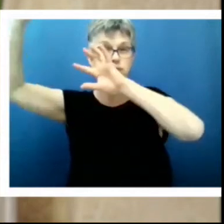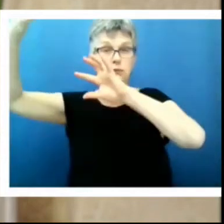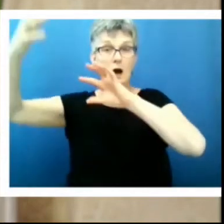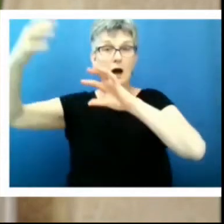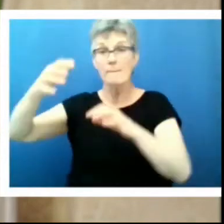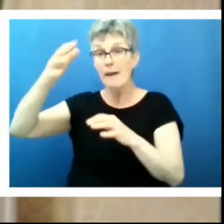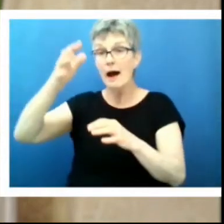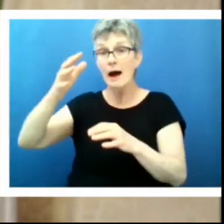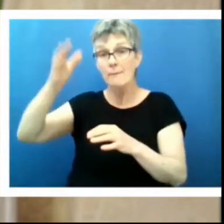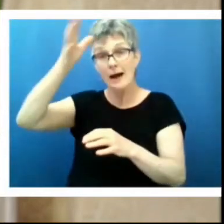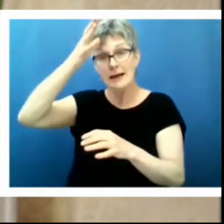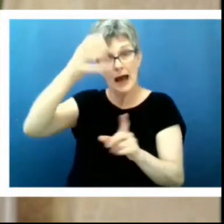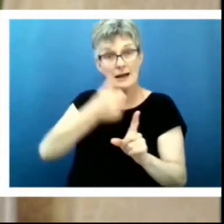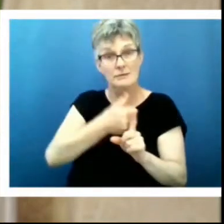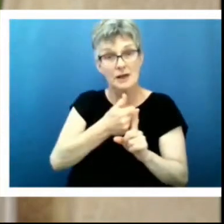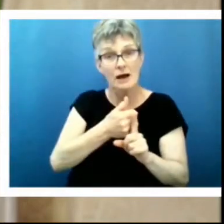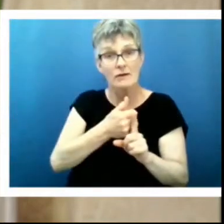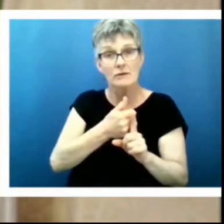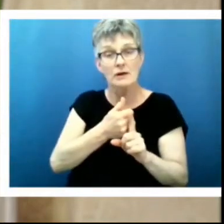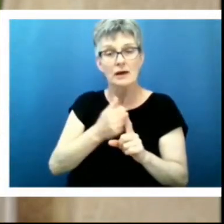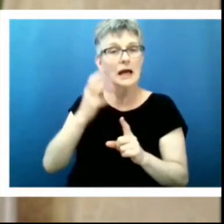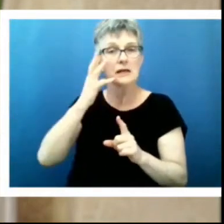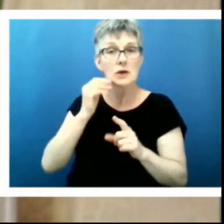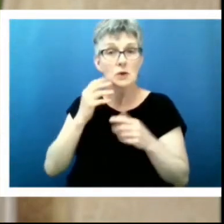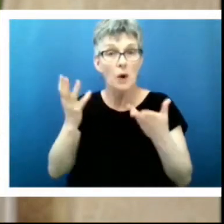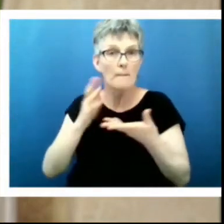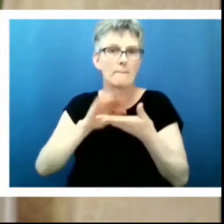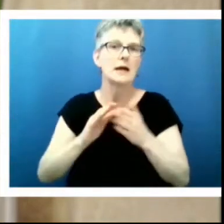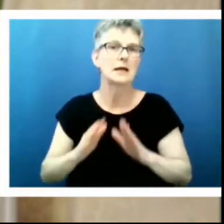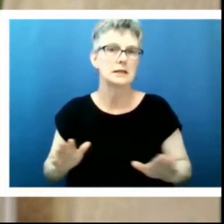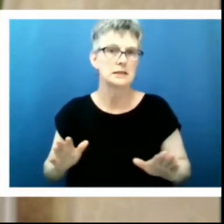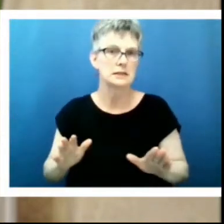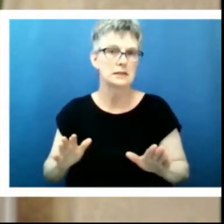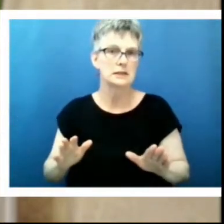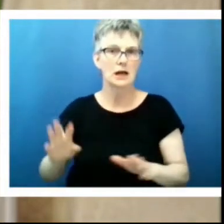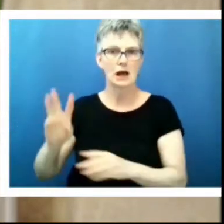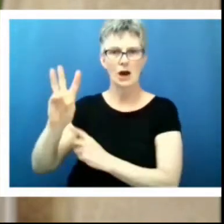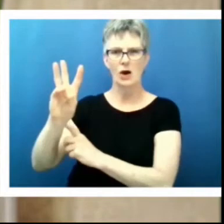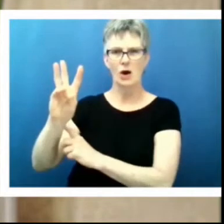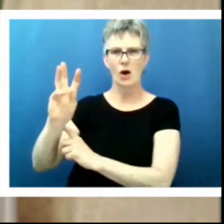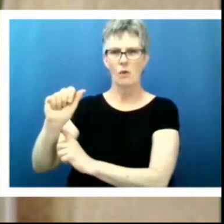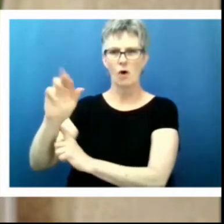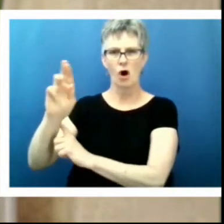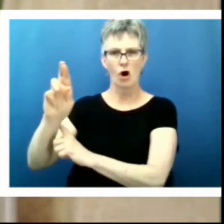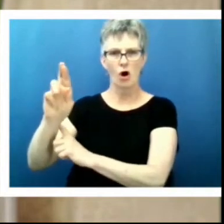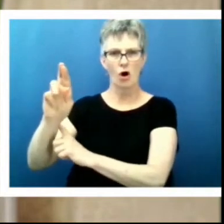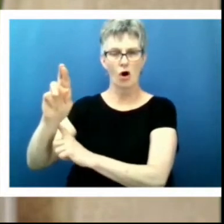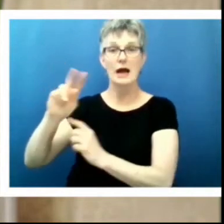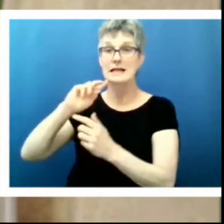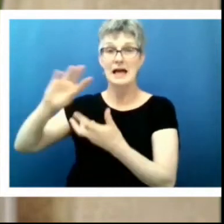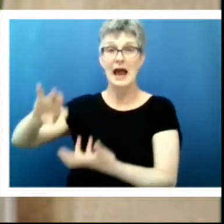War is an extreme form of chaos. On a more personal level chaos might look like